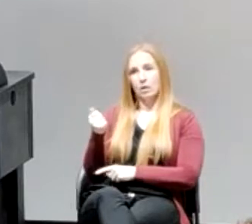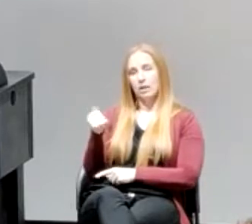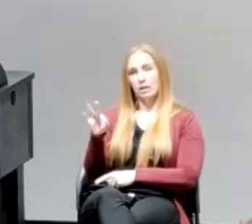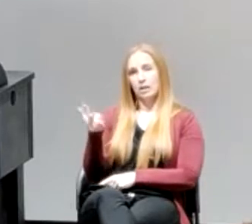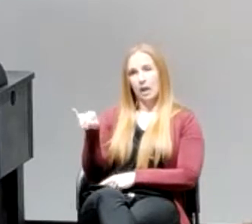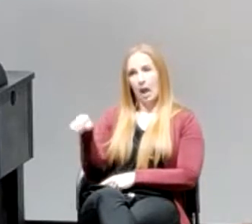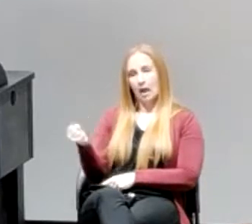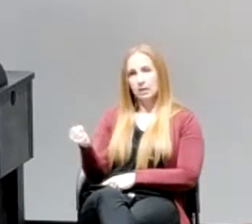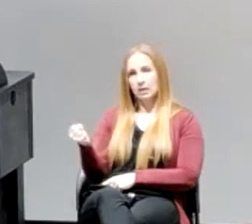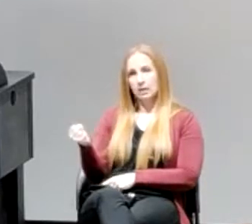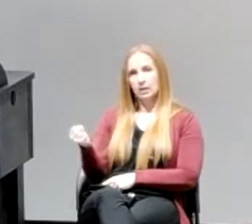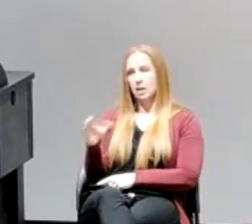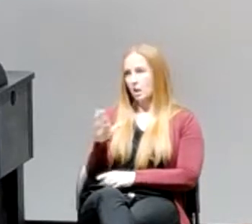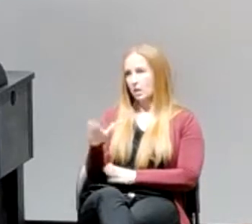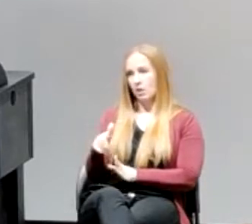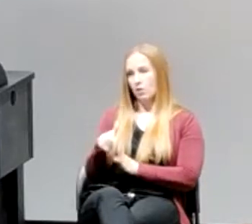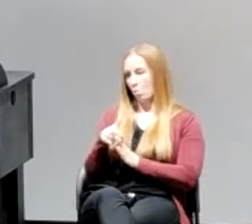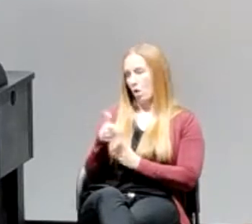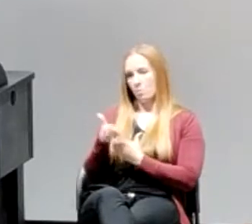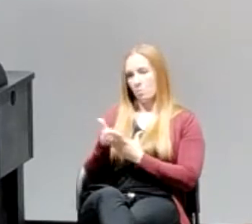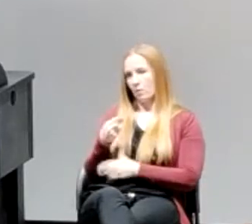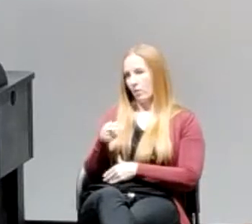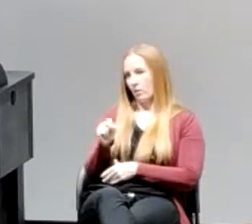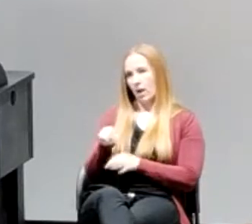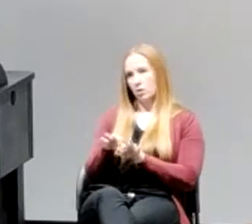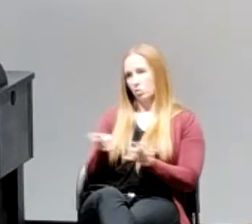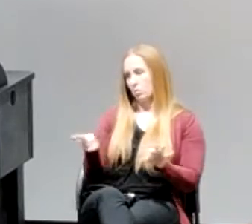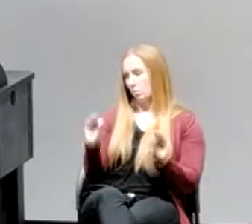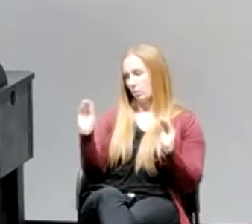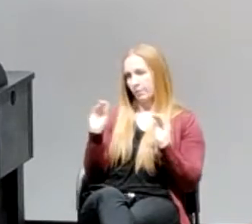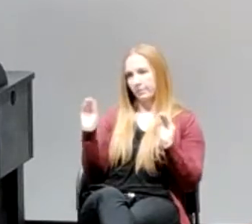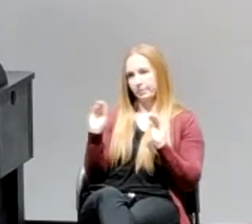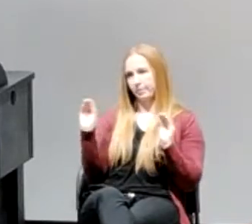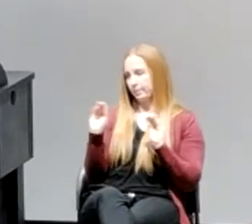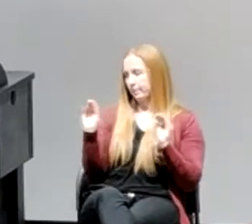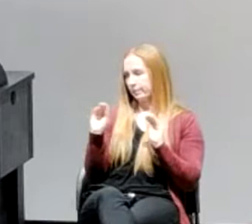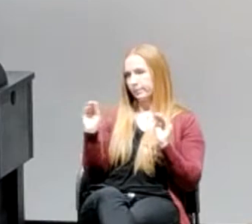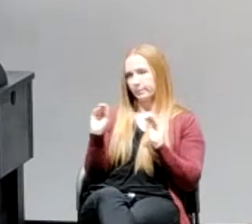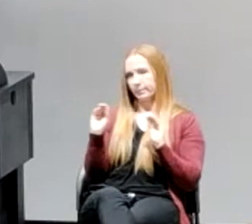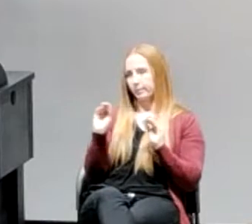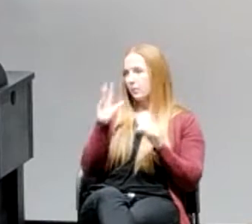How many of us have heard that? the